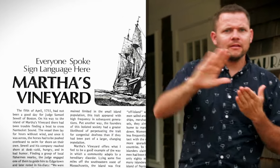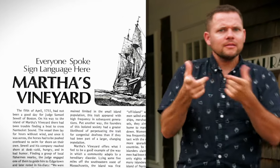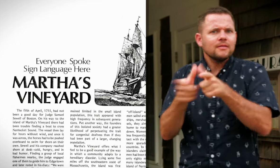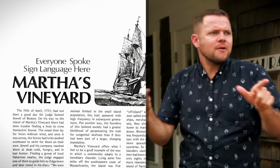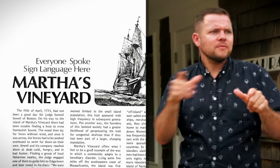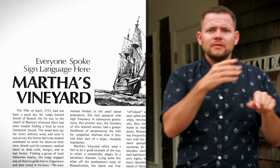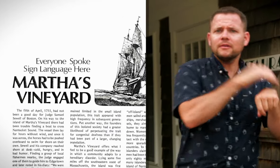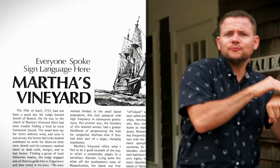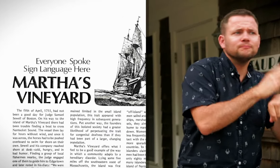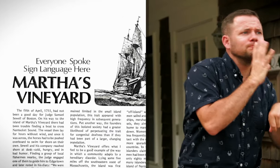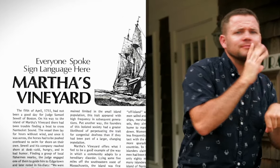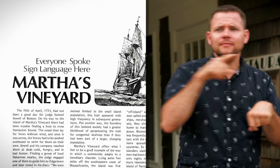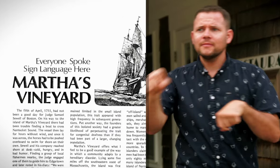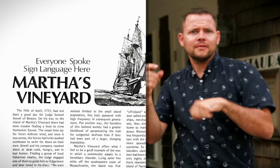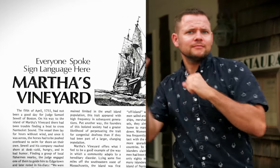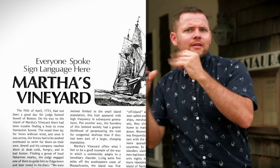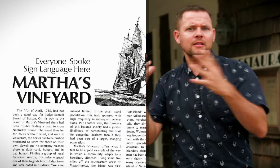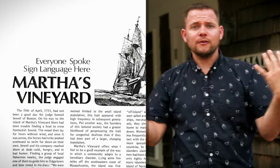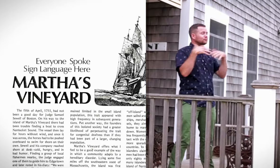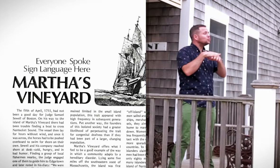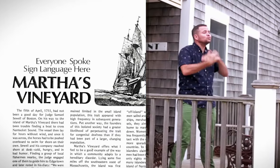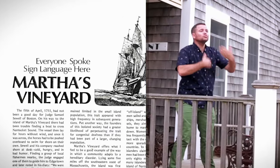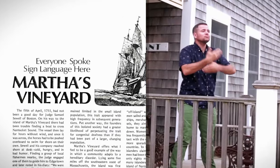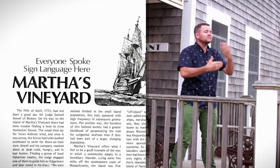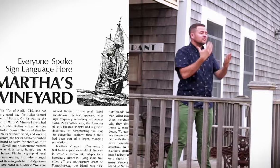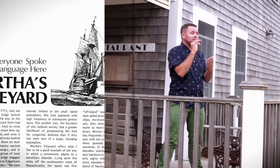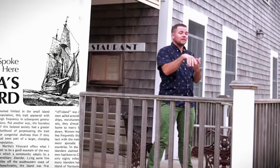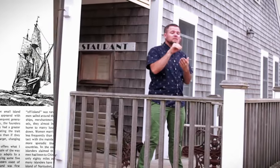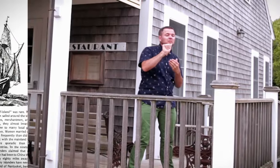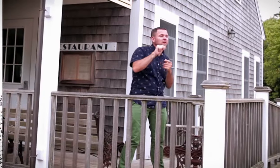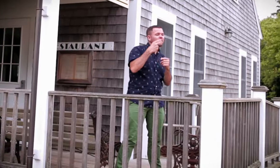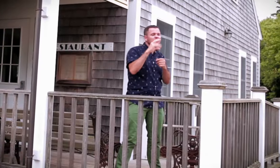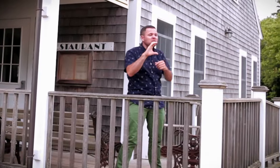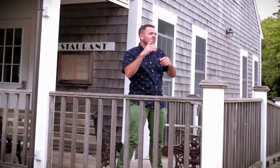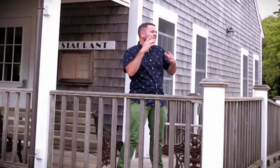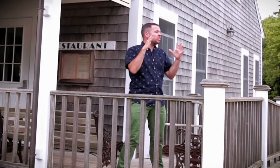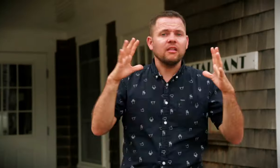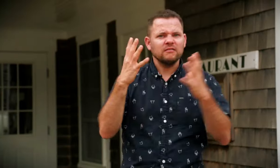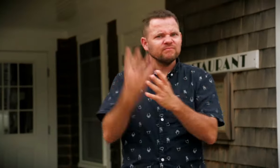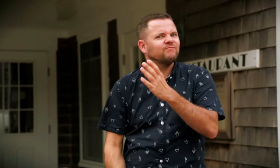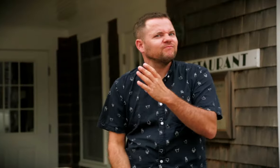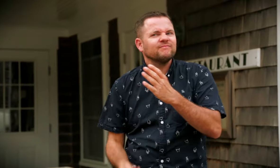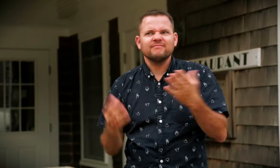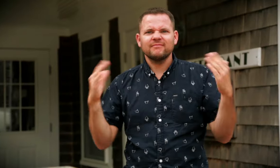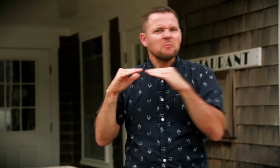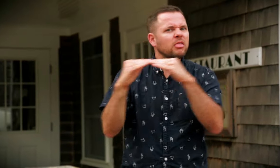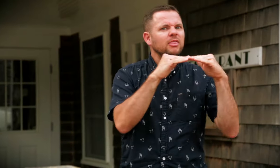as part of their daily lexicon, in conjunction with English. The two languages coexisted with each other. The concepts of disability and handicap did not have a place here.